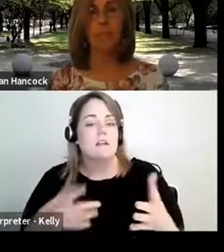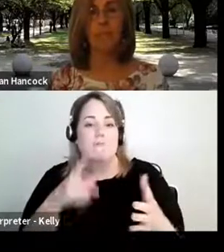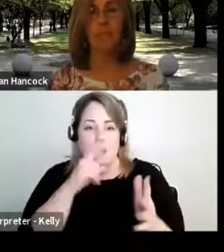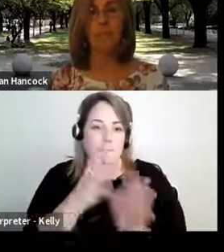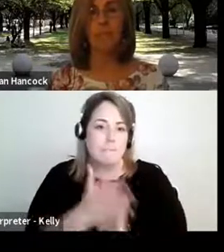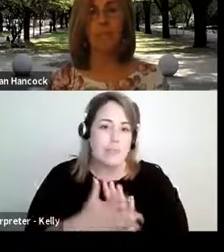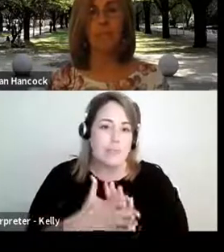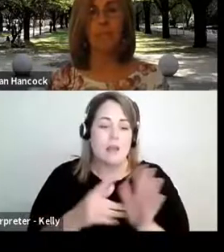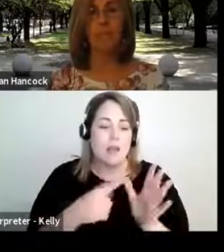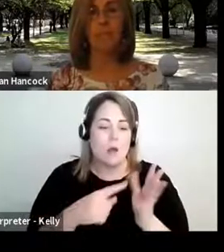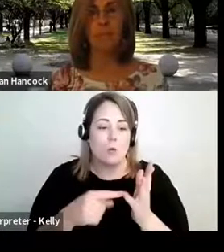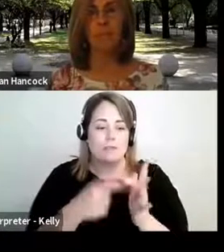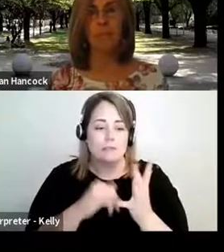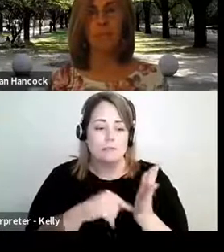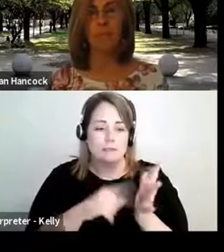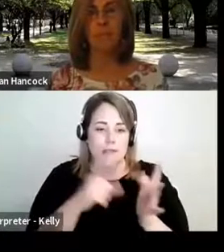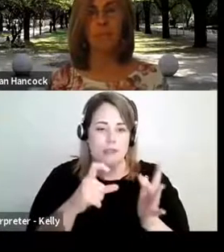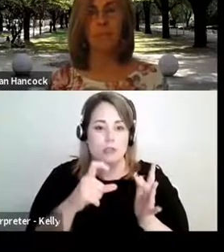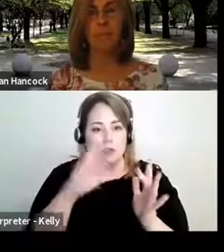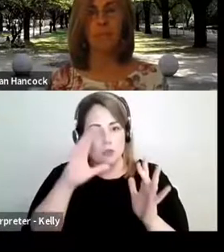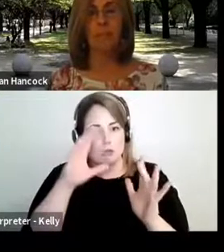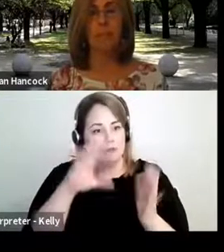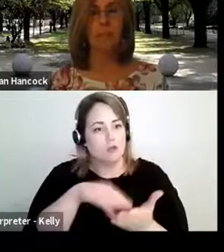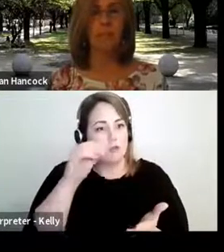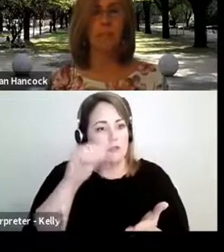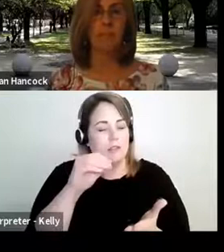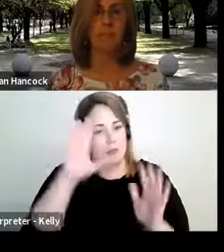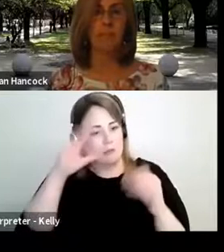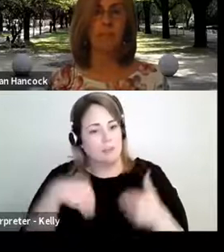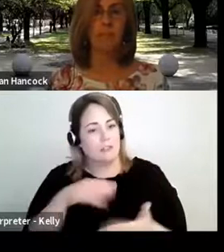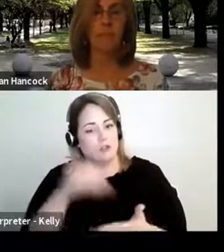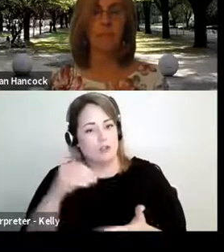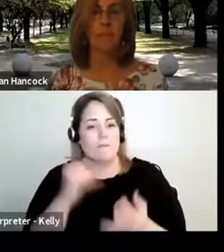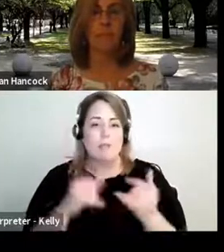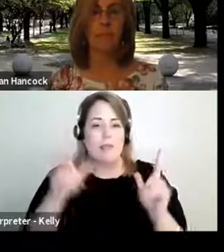autistic students, where they're loud and proud, or aspies and so on,